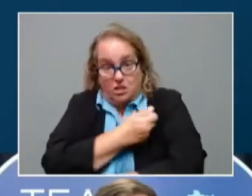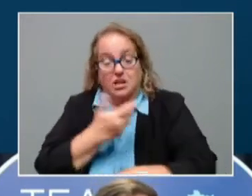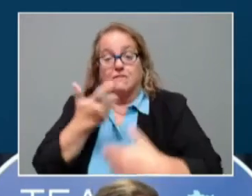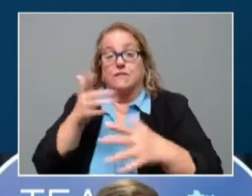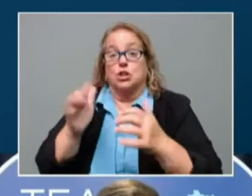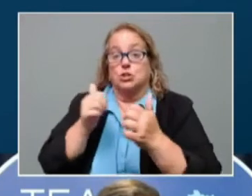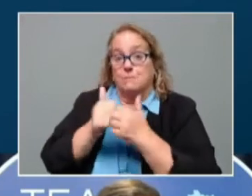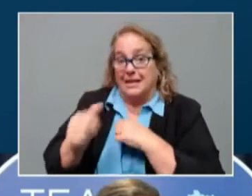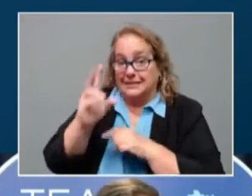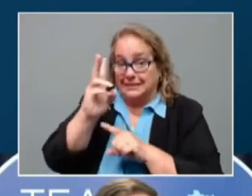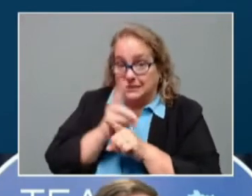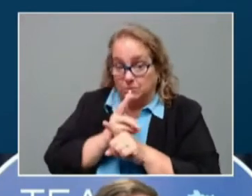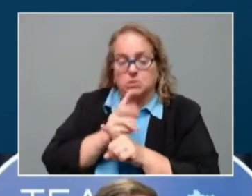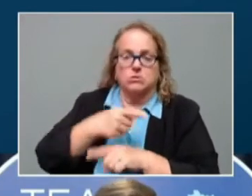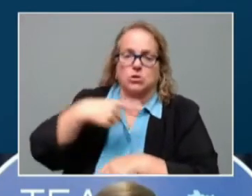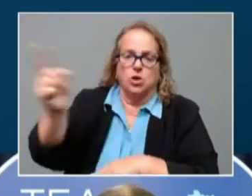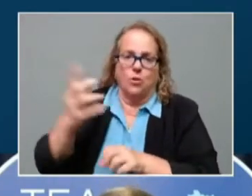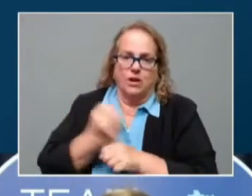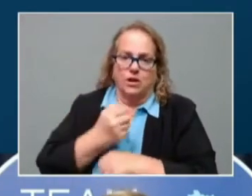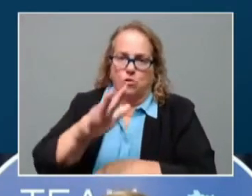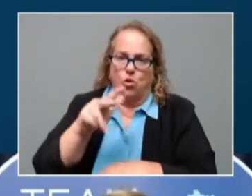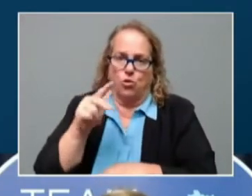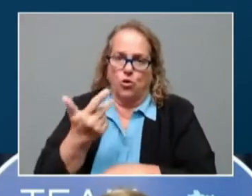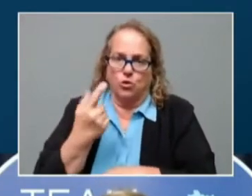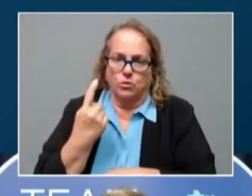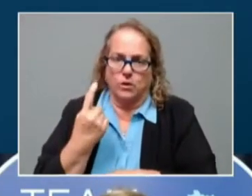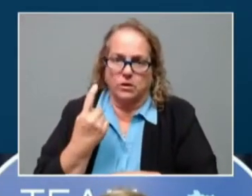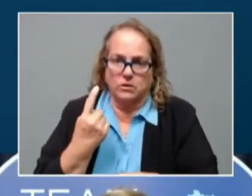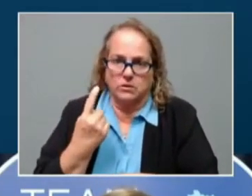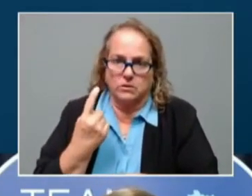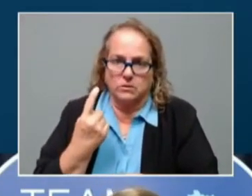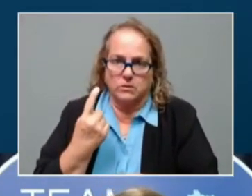get another one. Now you're exposed to a lot of people. And finally, if you're